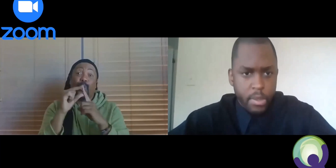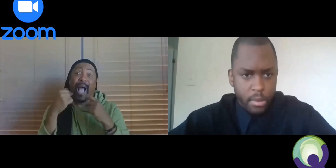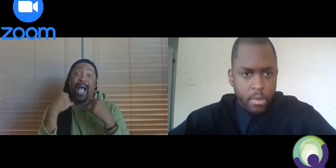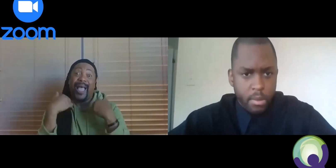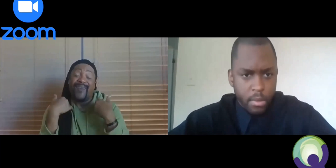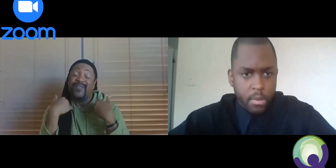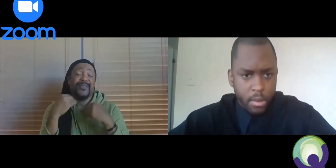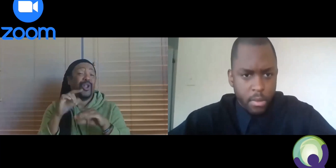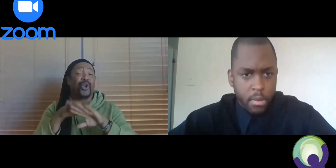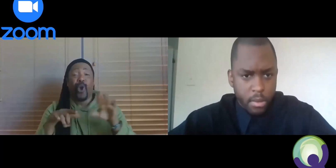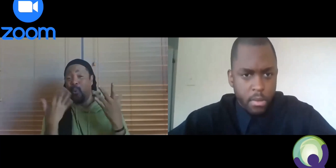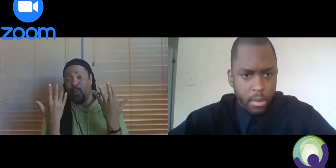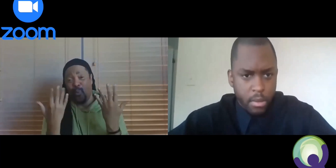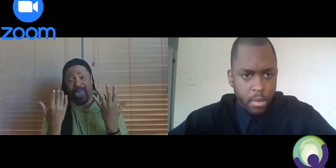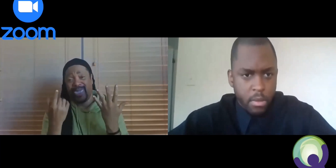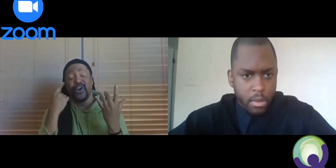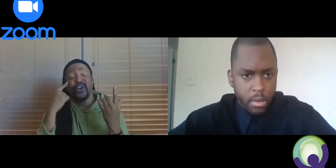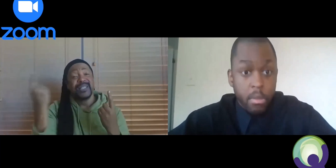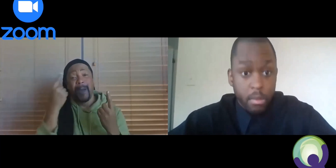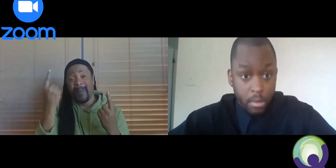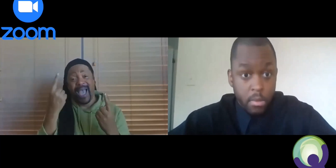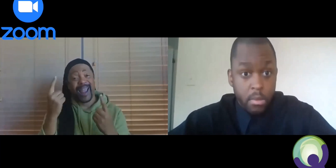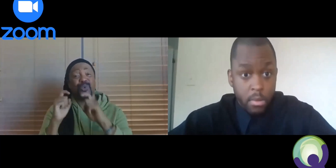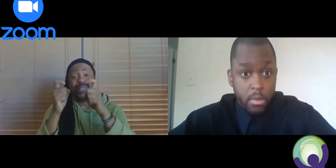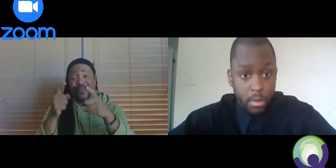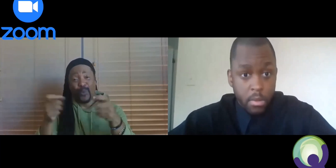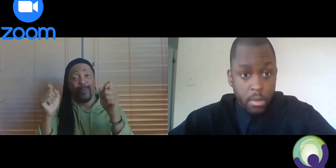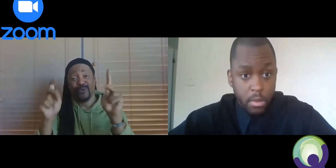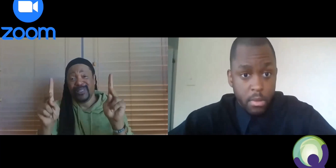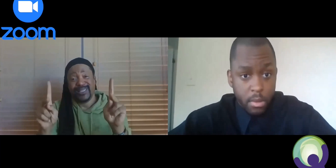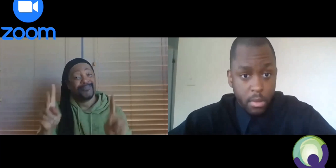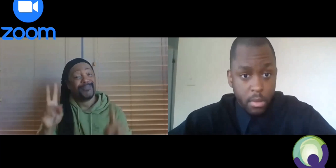Fred: In other words, I believe you don’t wait for somebody else